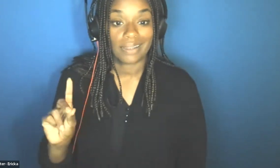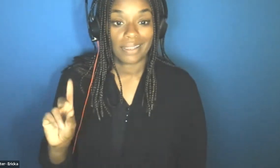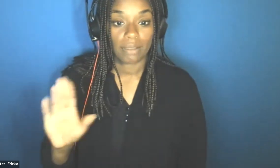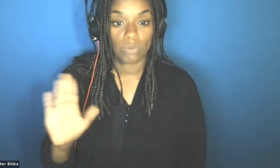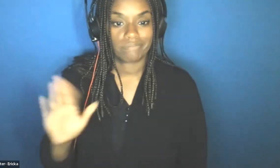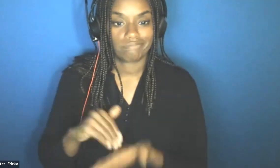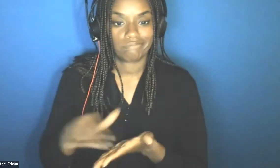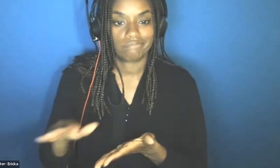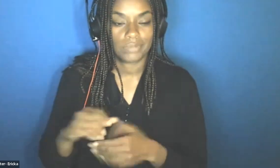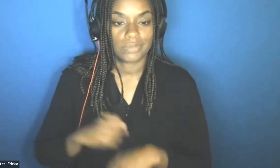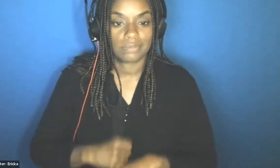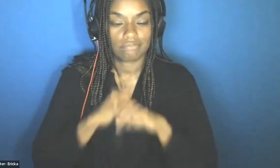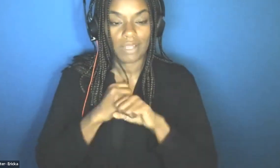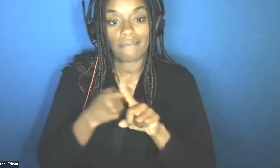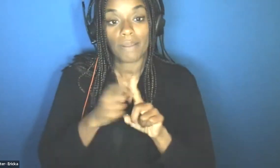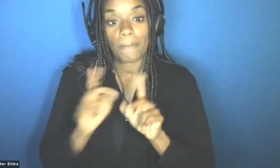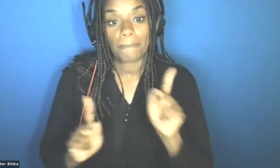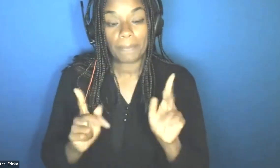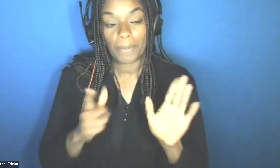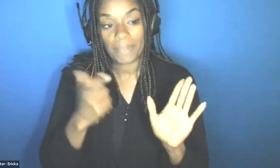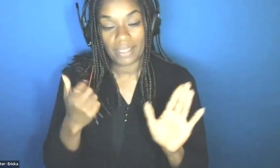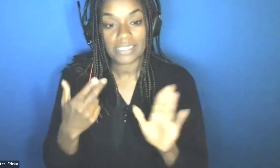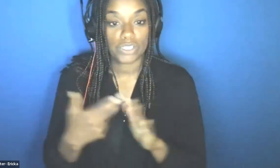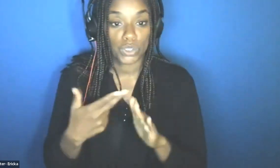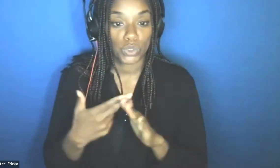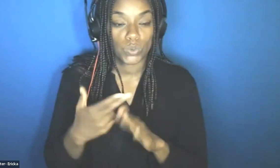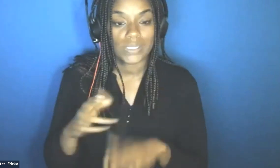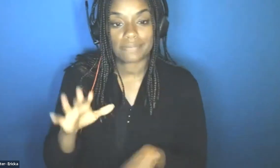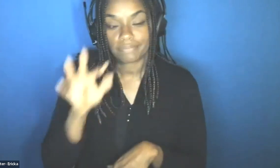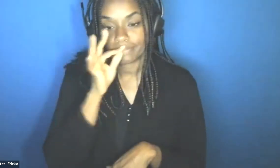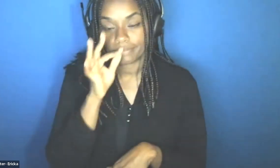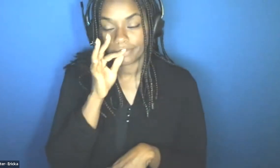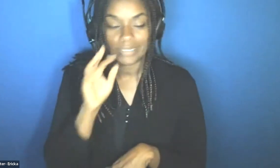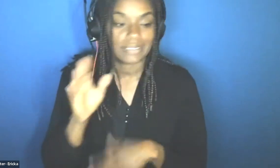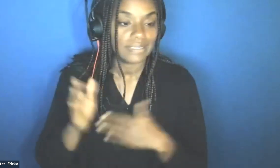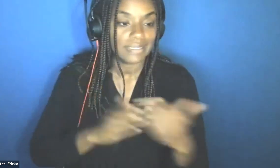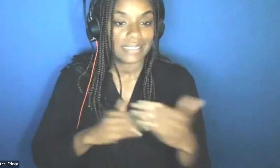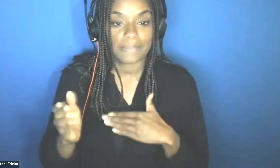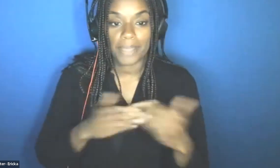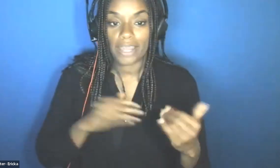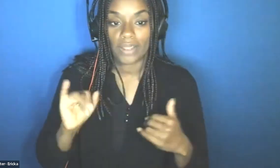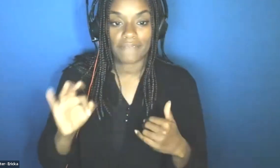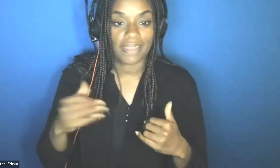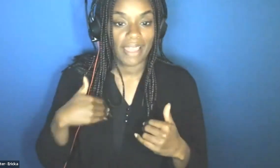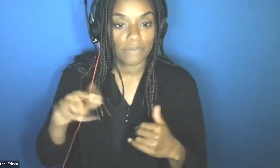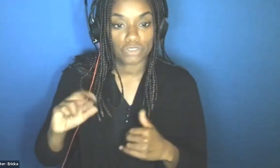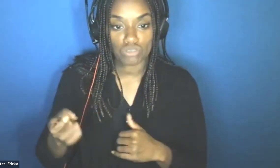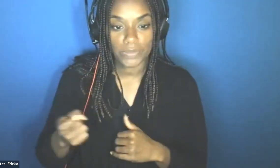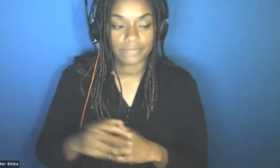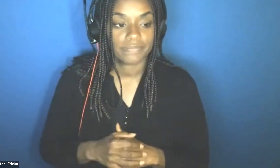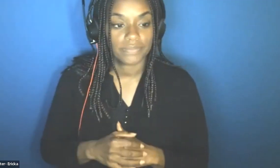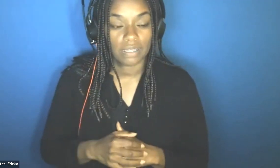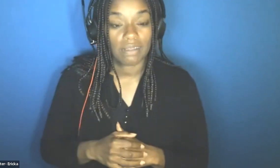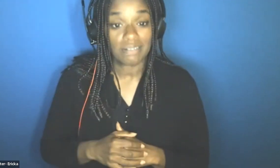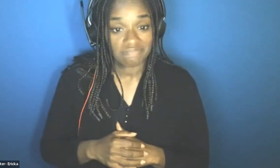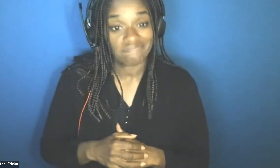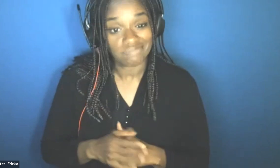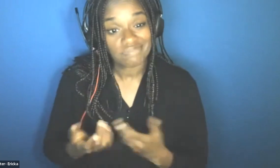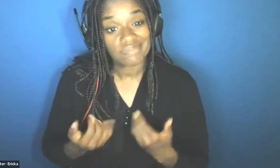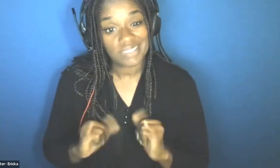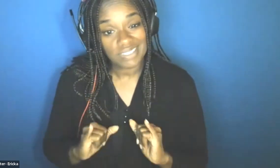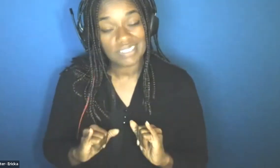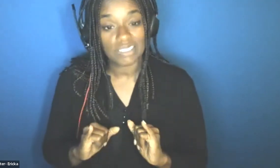But we need to keep in mind that cannabis is still considered a schedule I drug under the controlled substance Act of 1970.